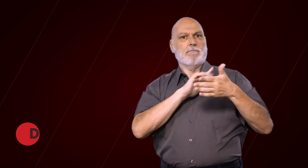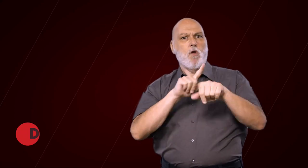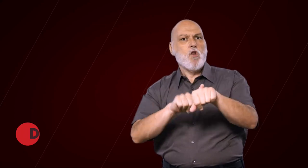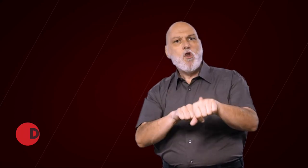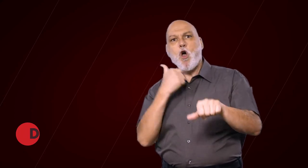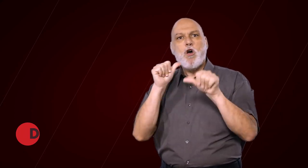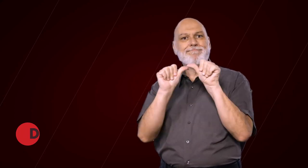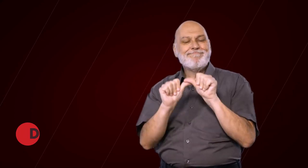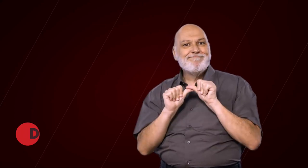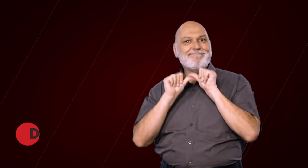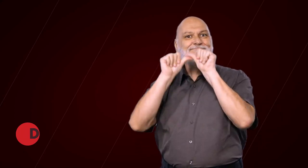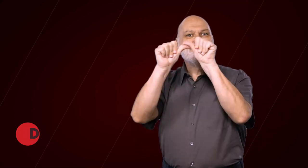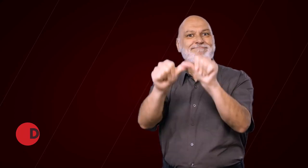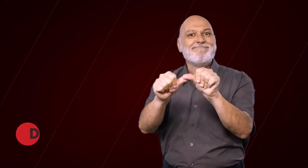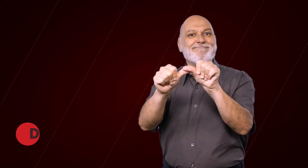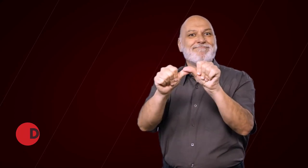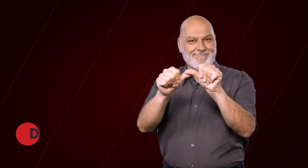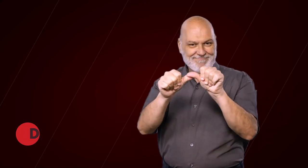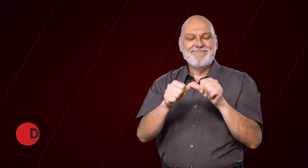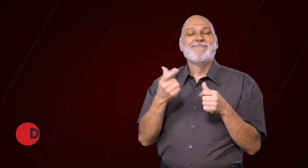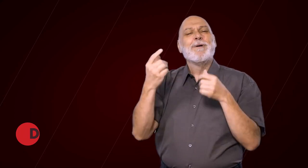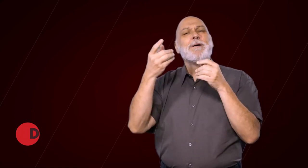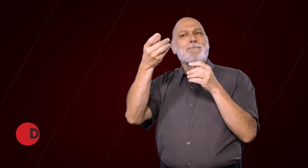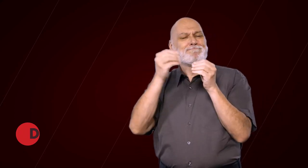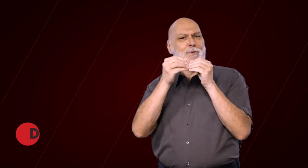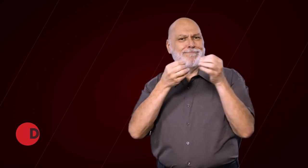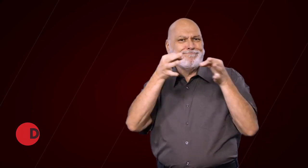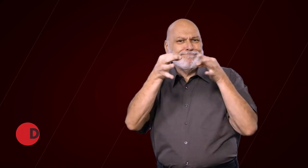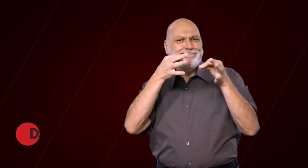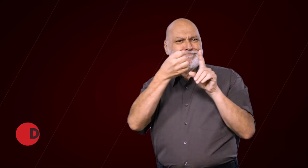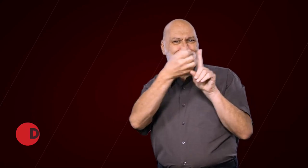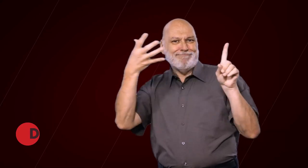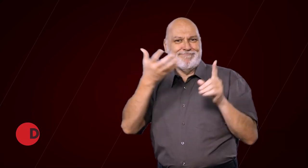advanced with longer coverage.